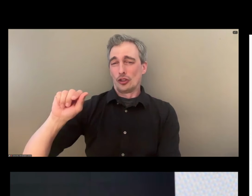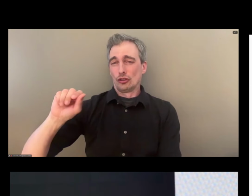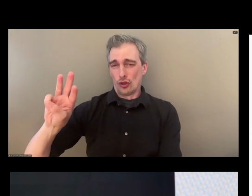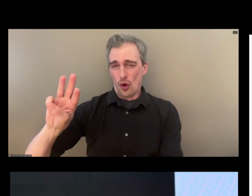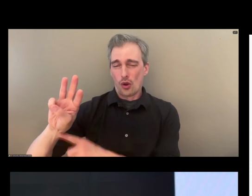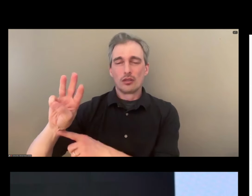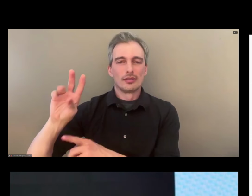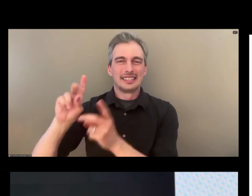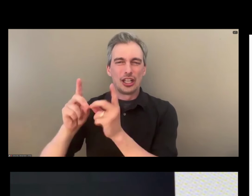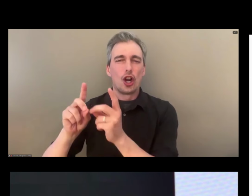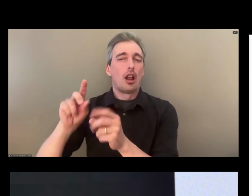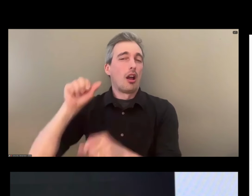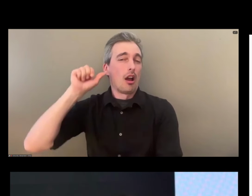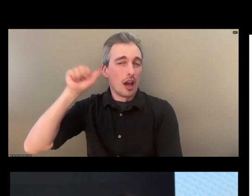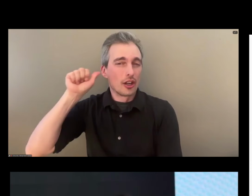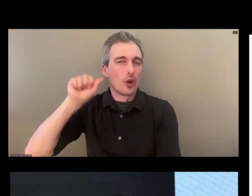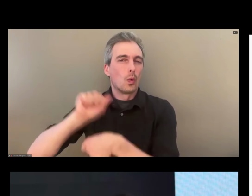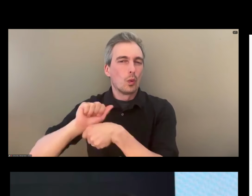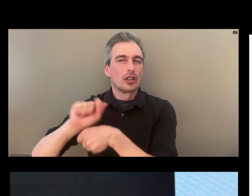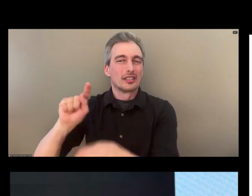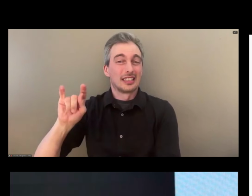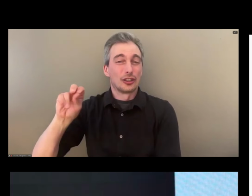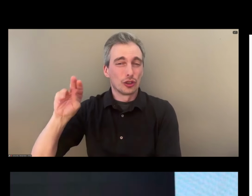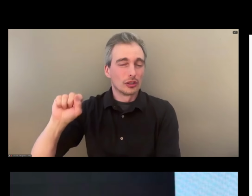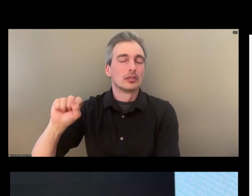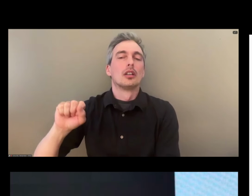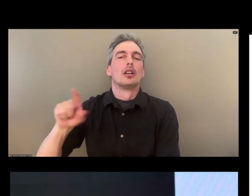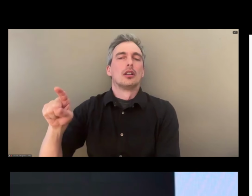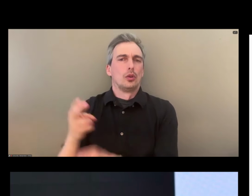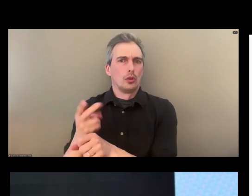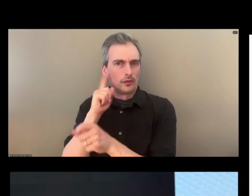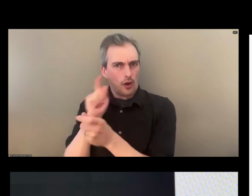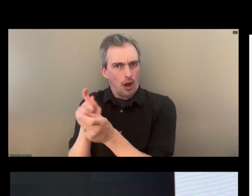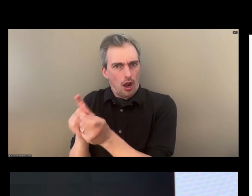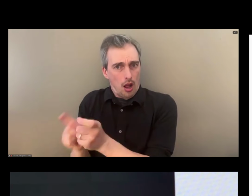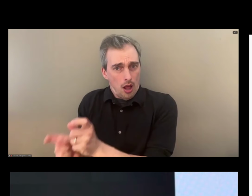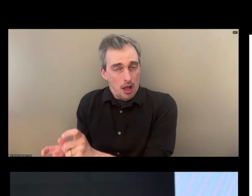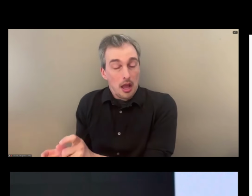And then the final goal is to produce the best sounding artistic product.